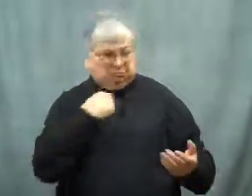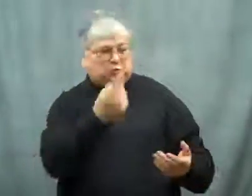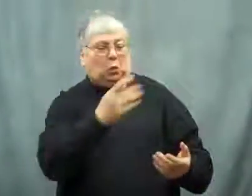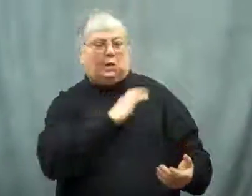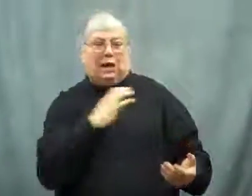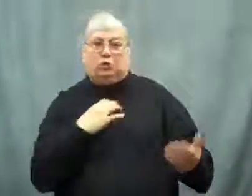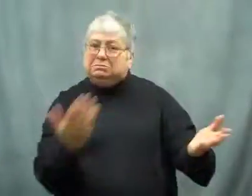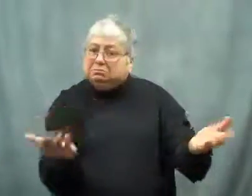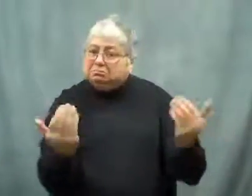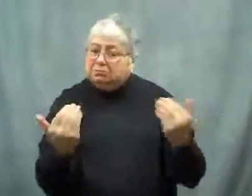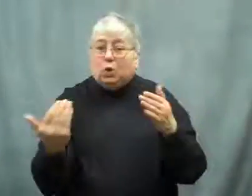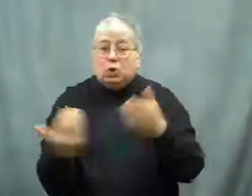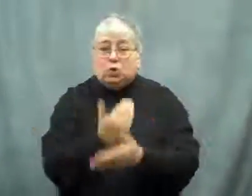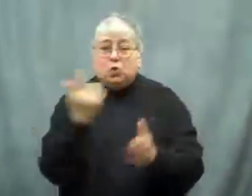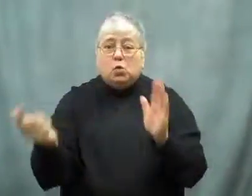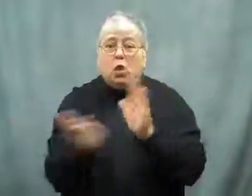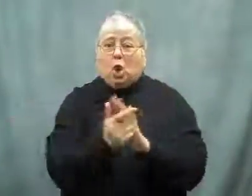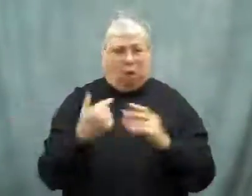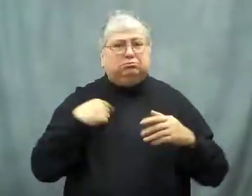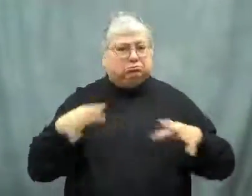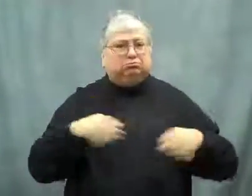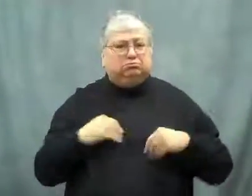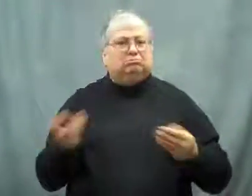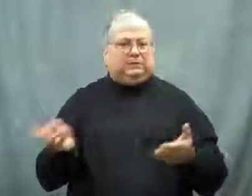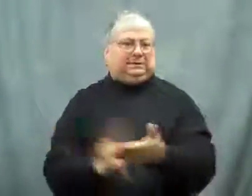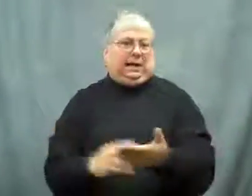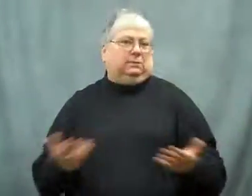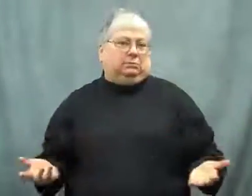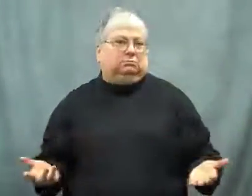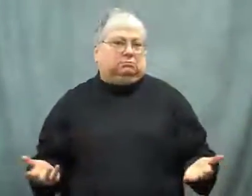He told Congress, "Bring me the legislation, I'll sign it."